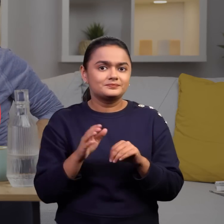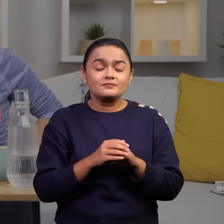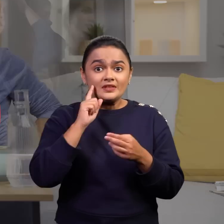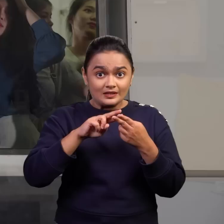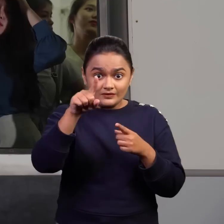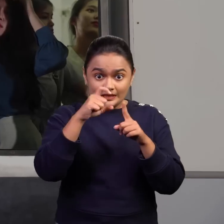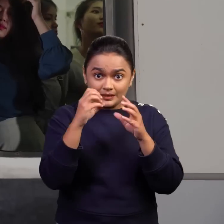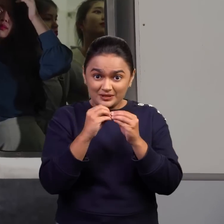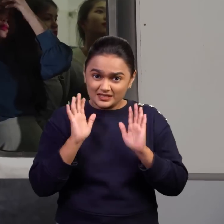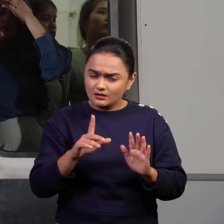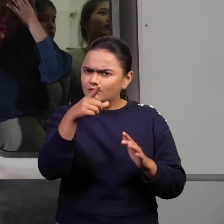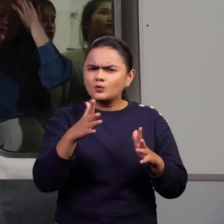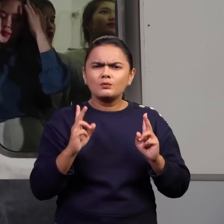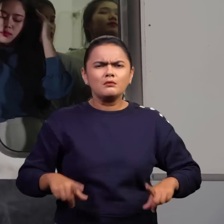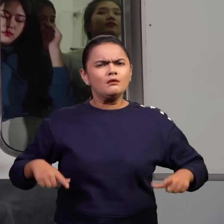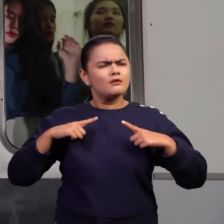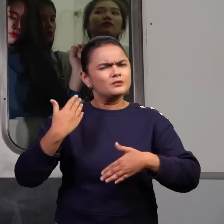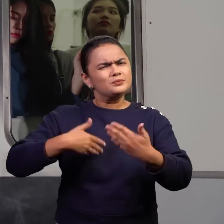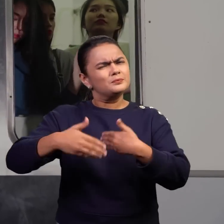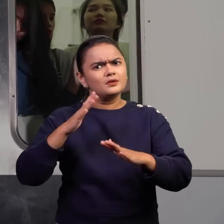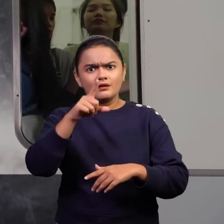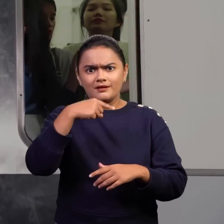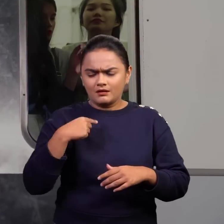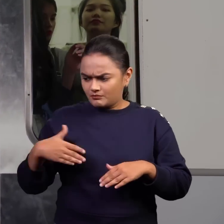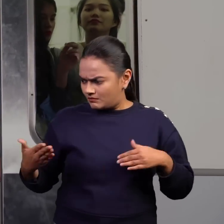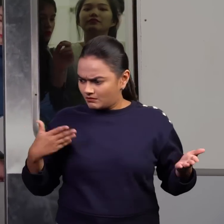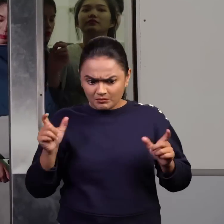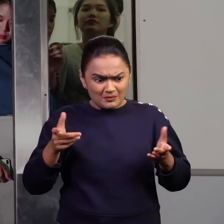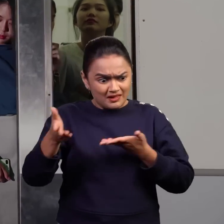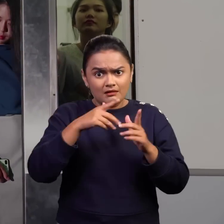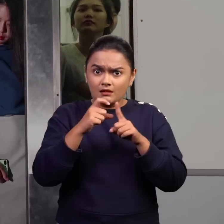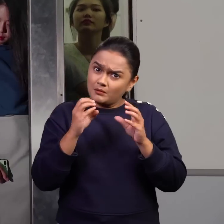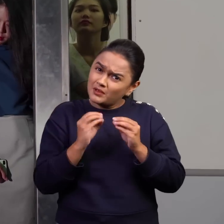You can lead a normal life even if you are diabetic. There might be someone around you who is diabetic.